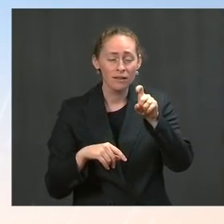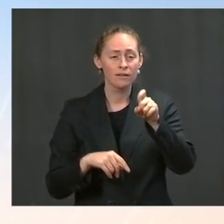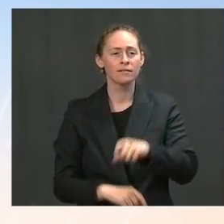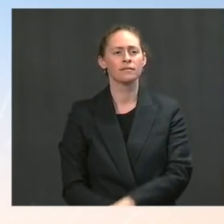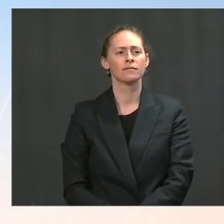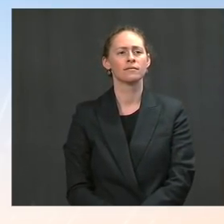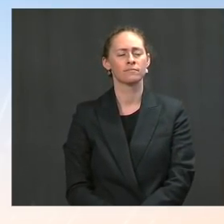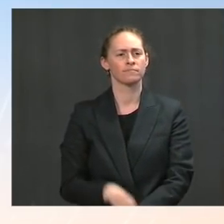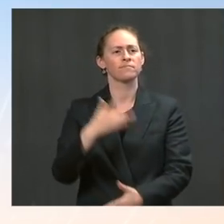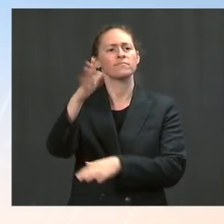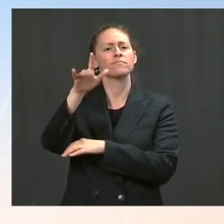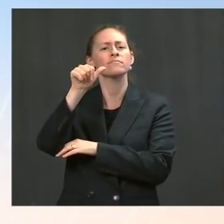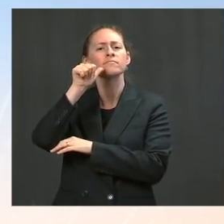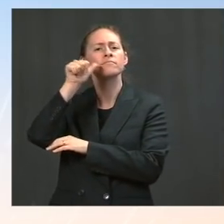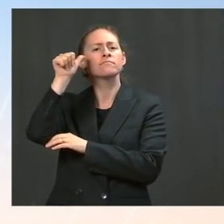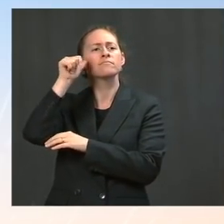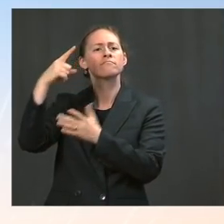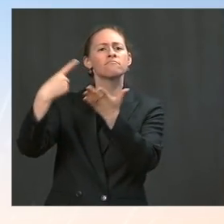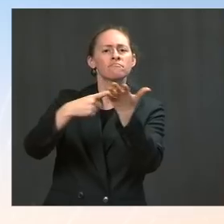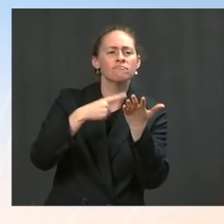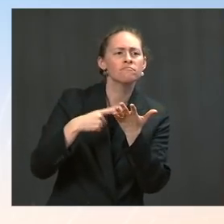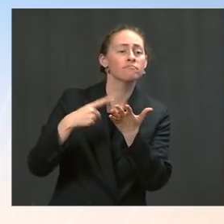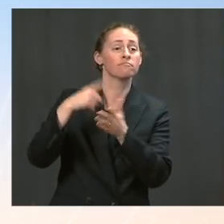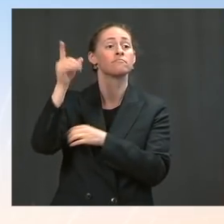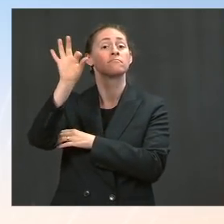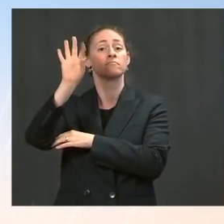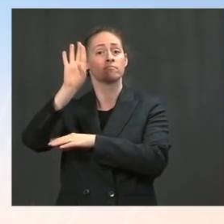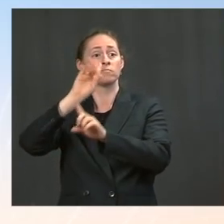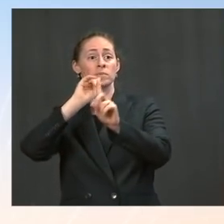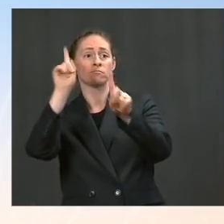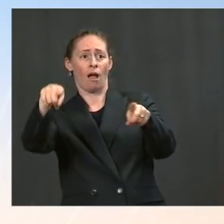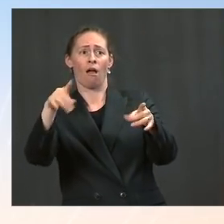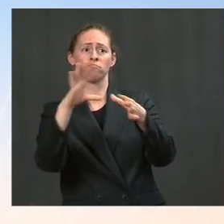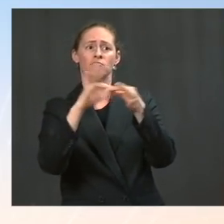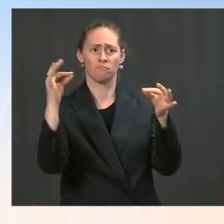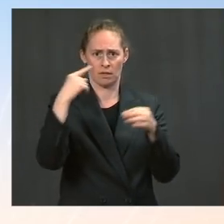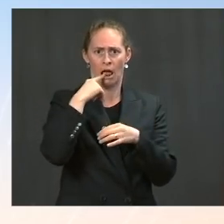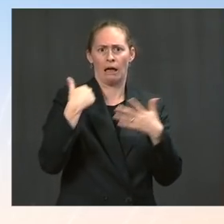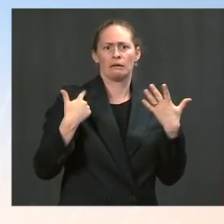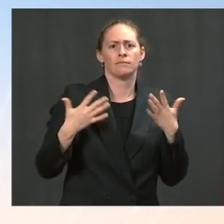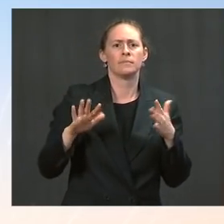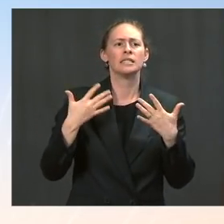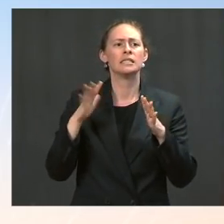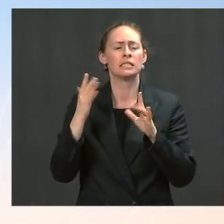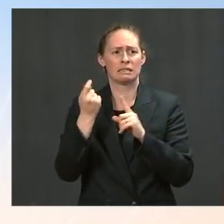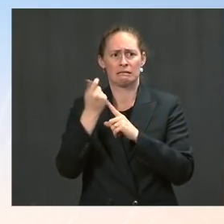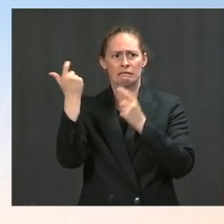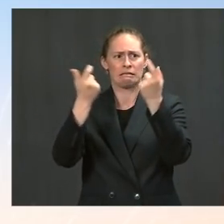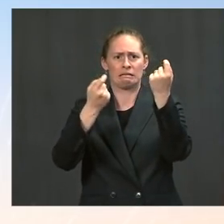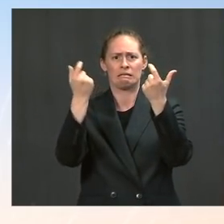18 million pieces of COVID misinformation; they've connected more than 2 billion people to reliable information.